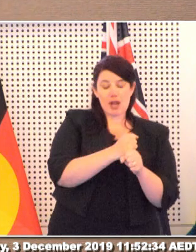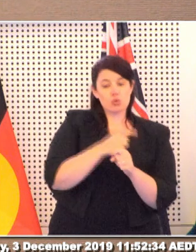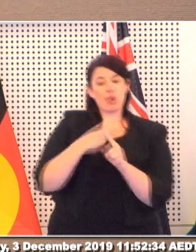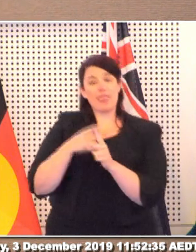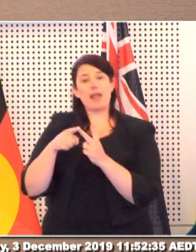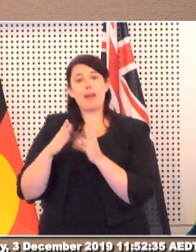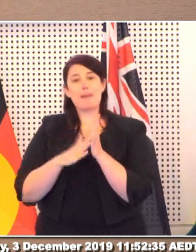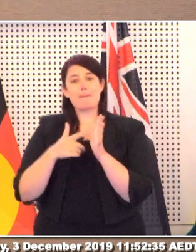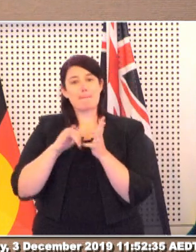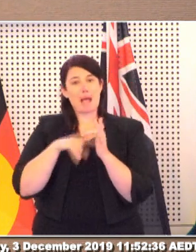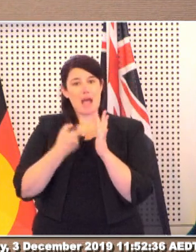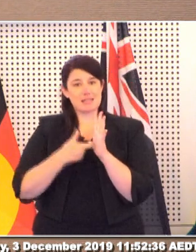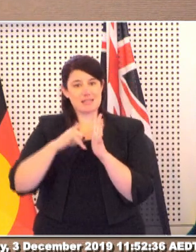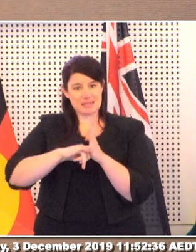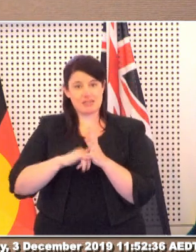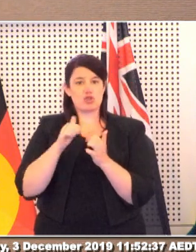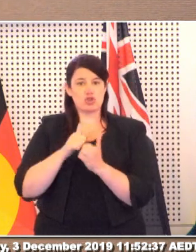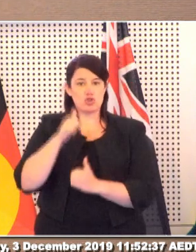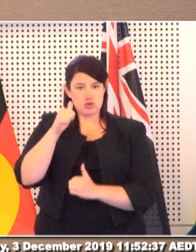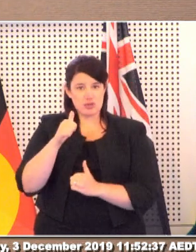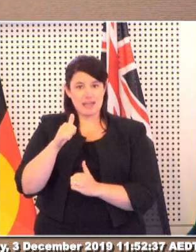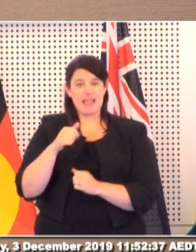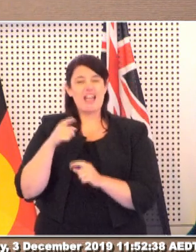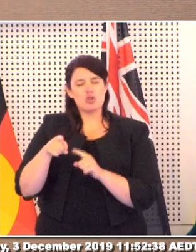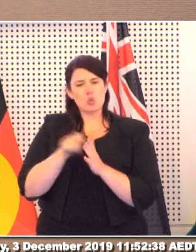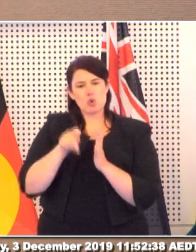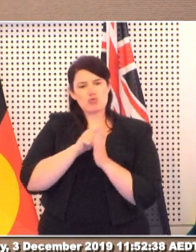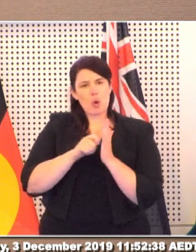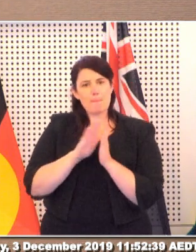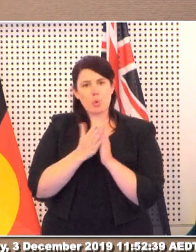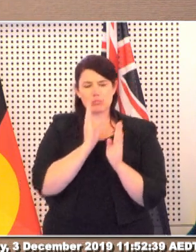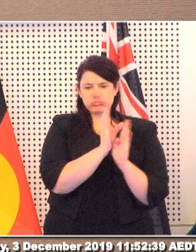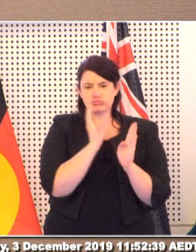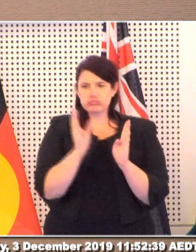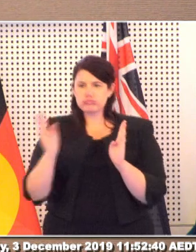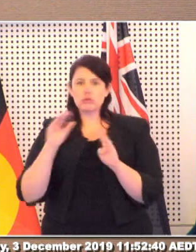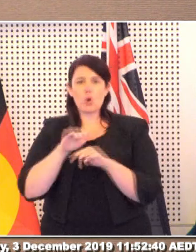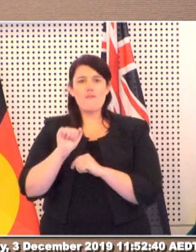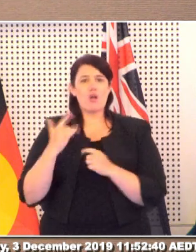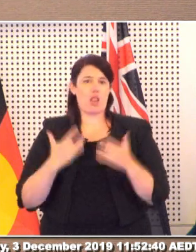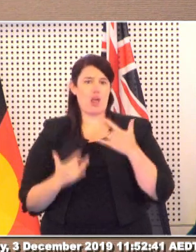And she wrote a three volume autobiography as well about her life. She had an extraordinary life.